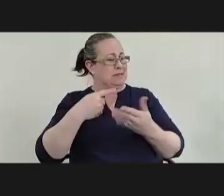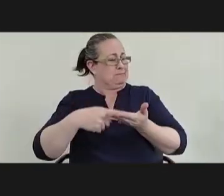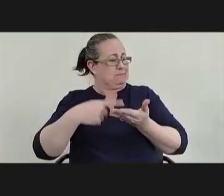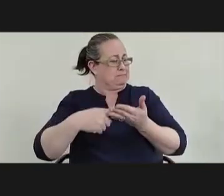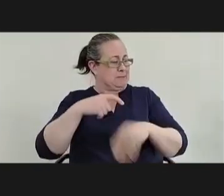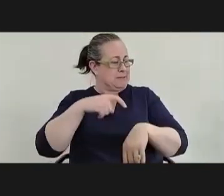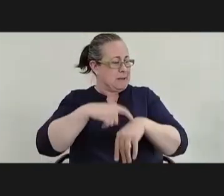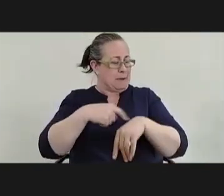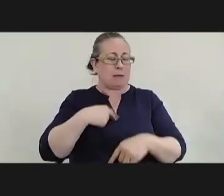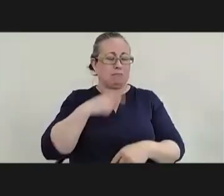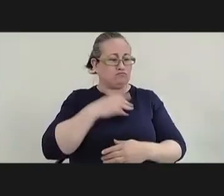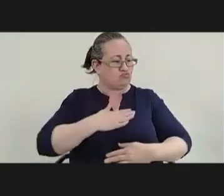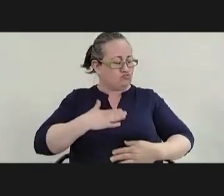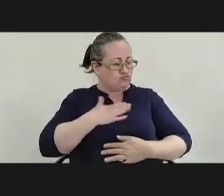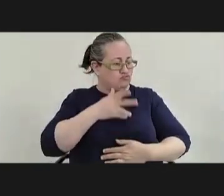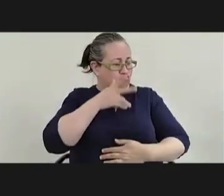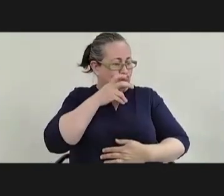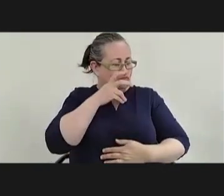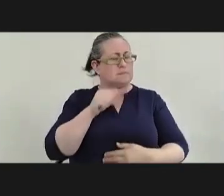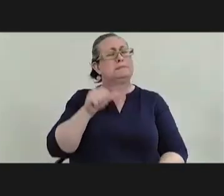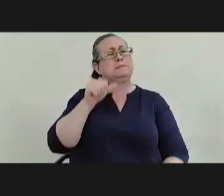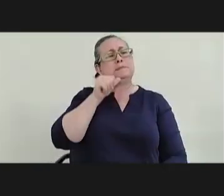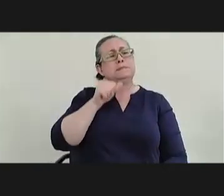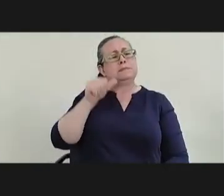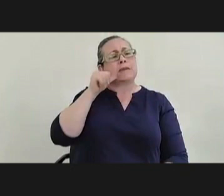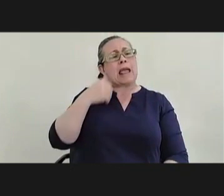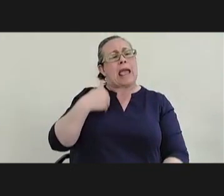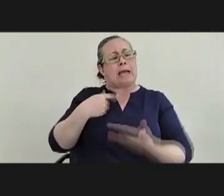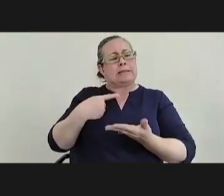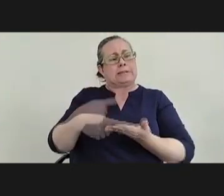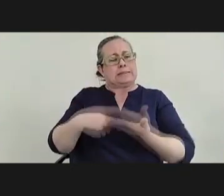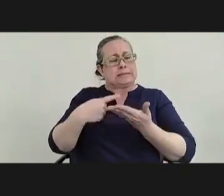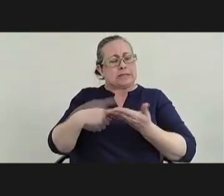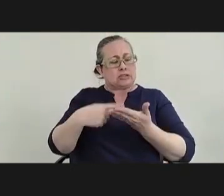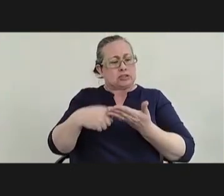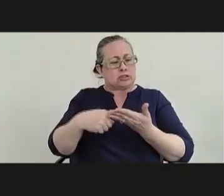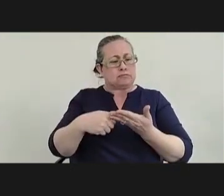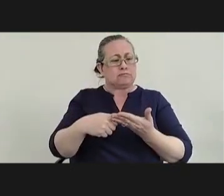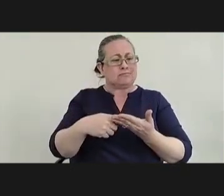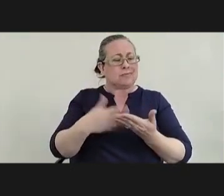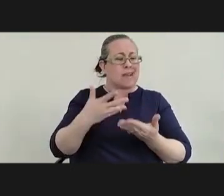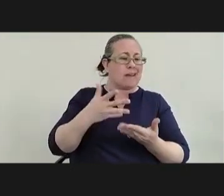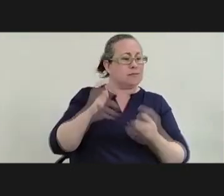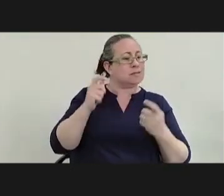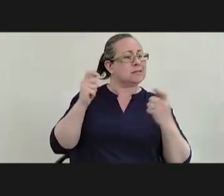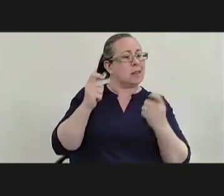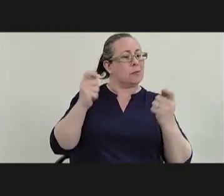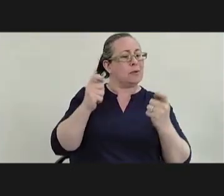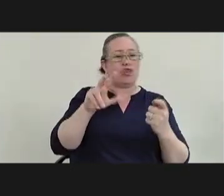that. Hey, yesterday, we had a discussion and kind of a celebration of 30 years of the VFC